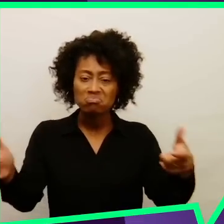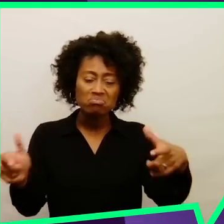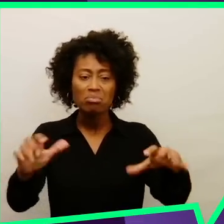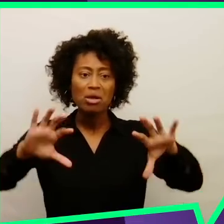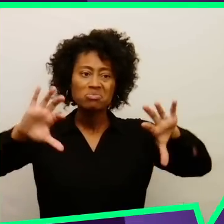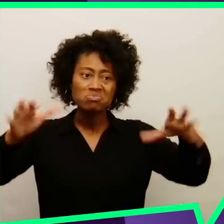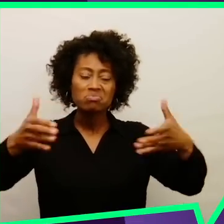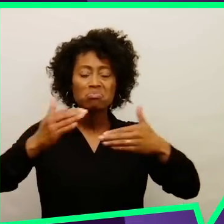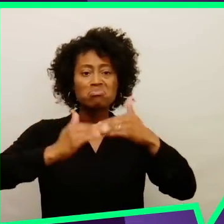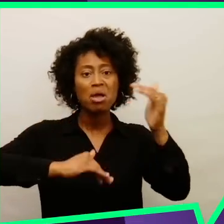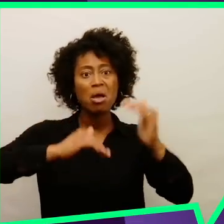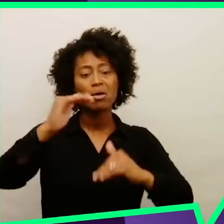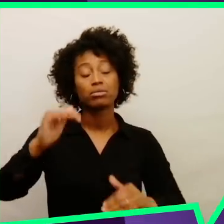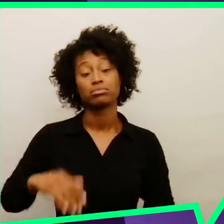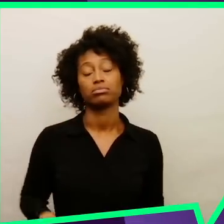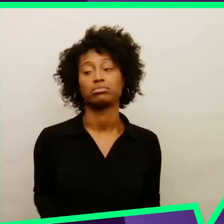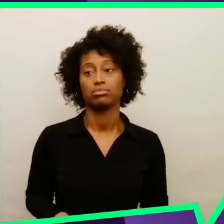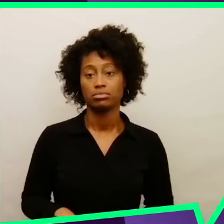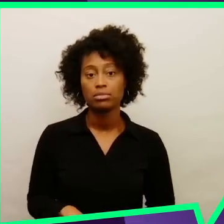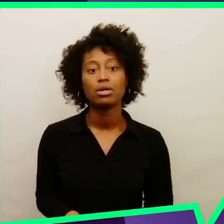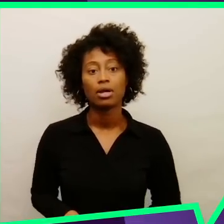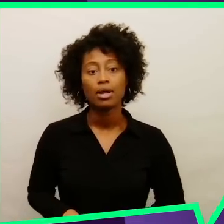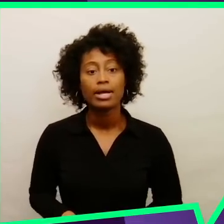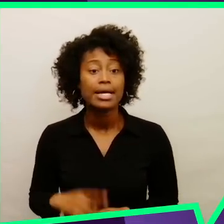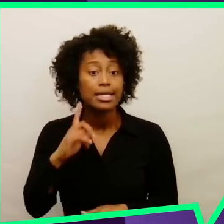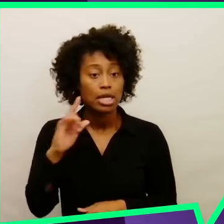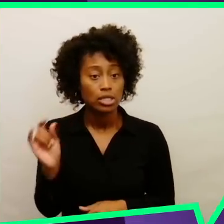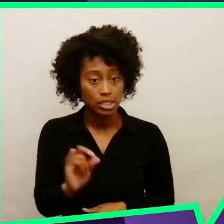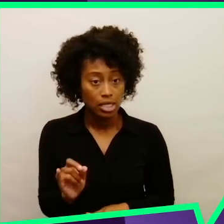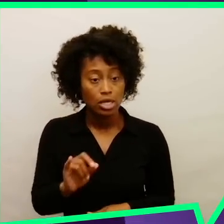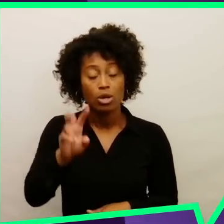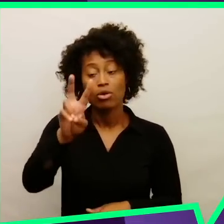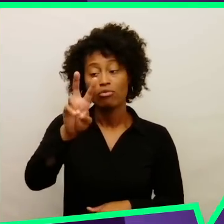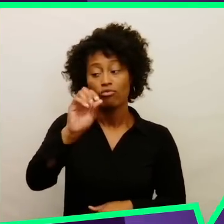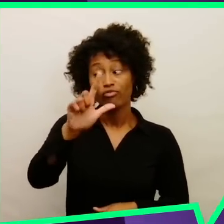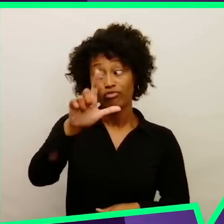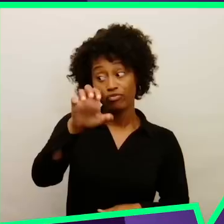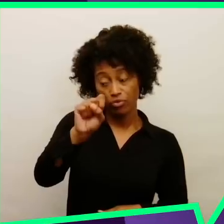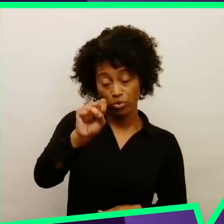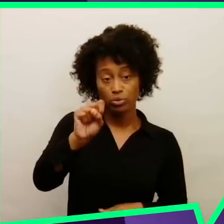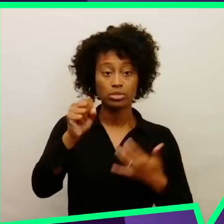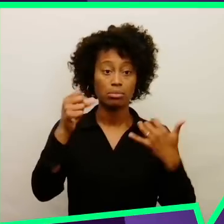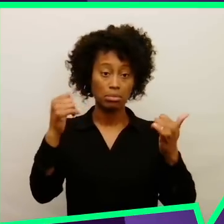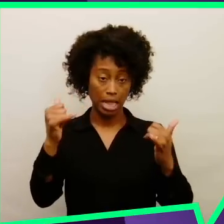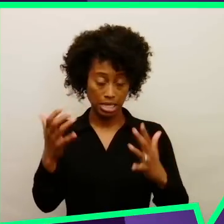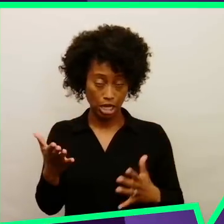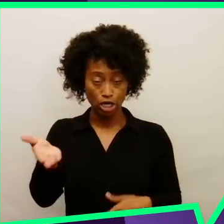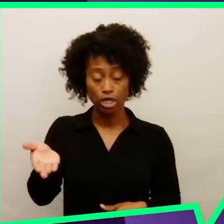And it sounds like the Bulls play there. Yeah. The Blackhawks. Yeah.